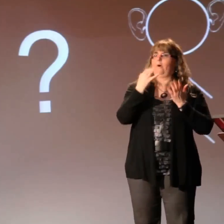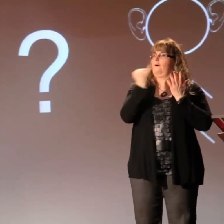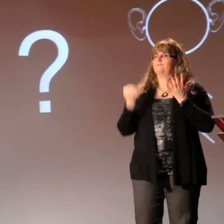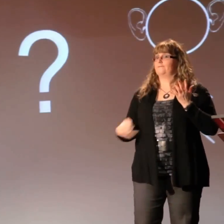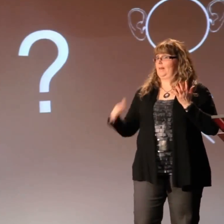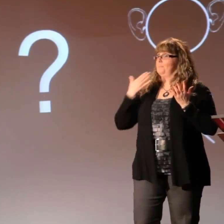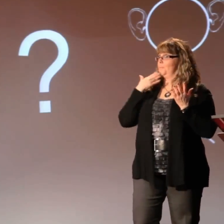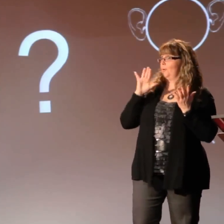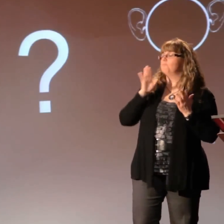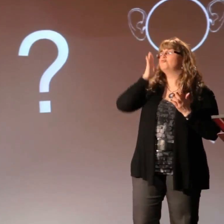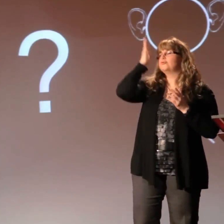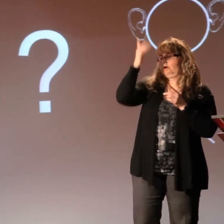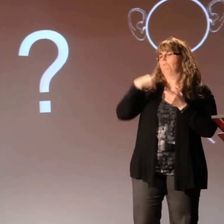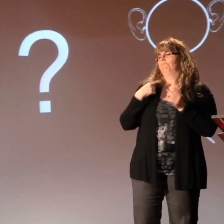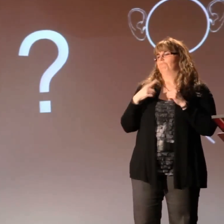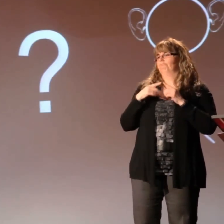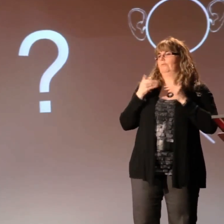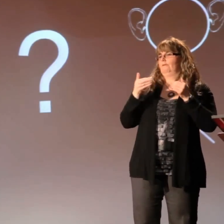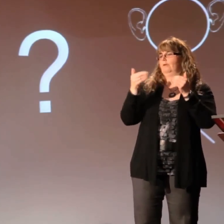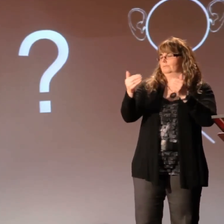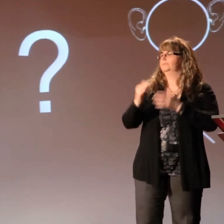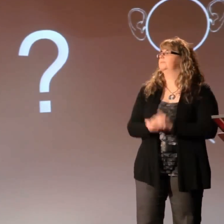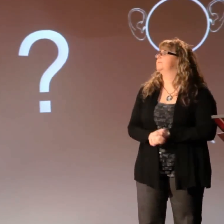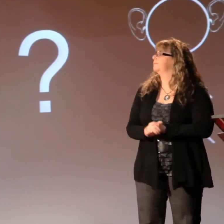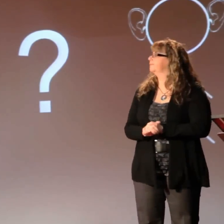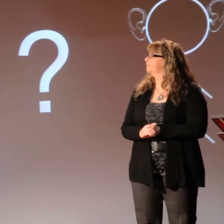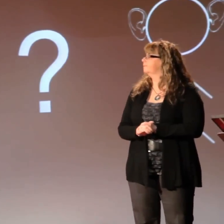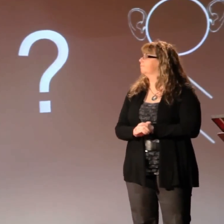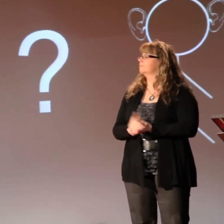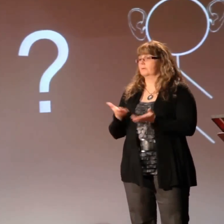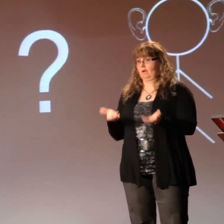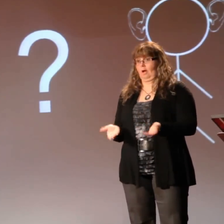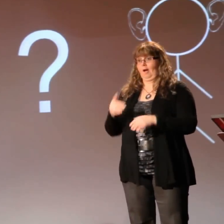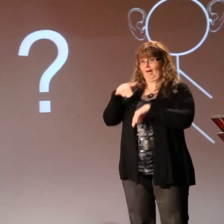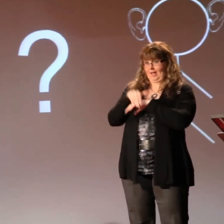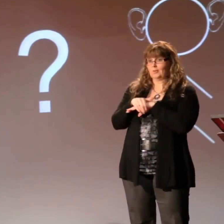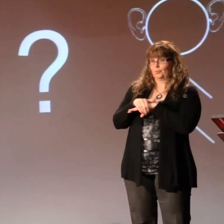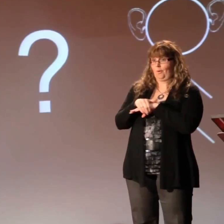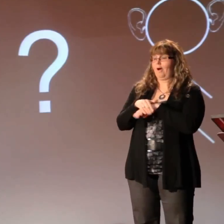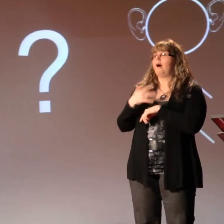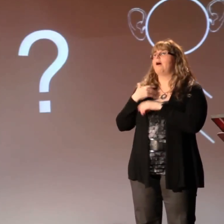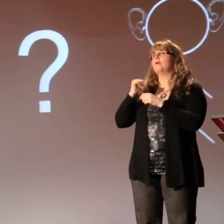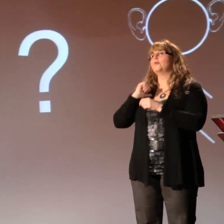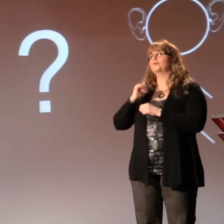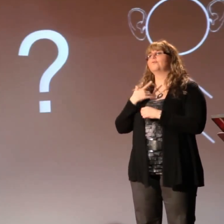I'd like to show you how such a project might materialize itself...